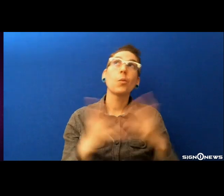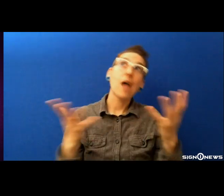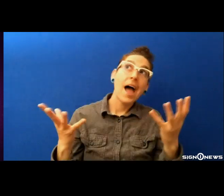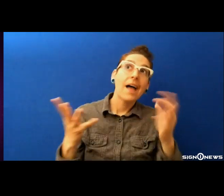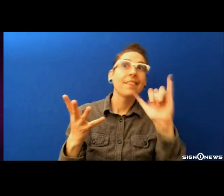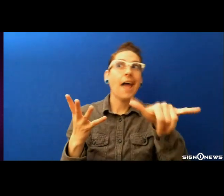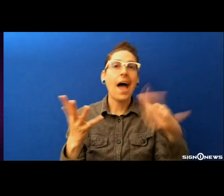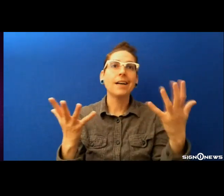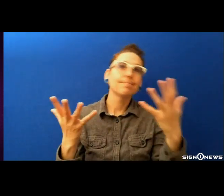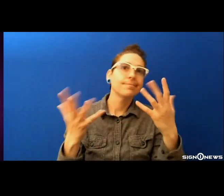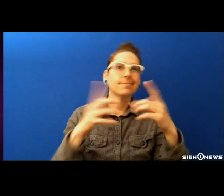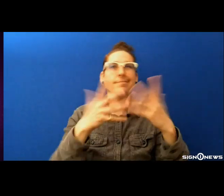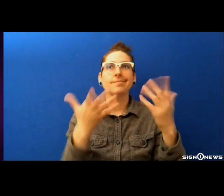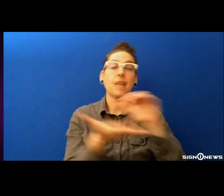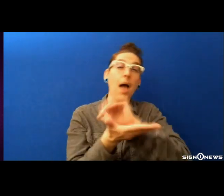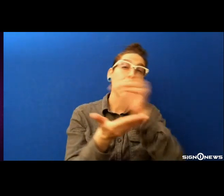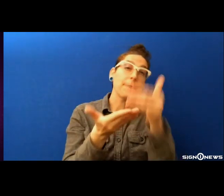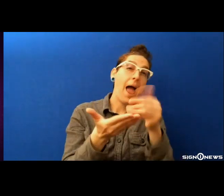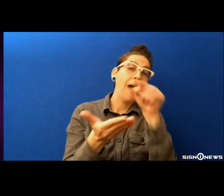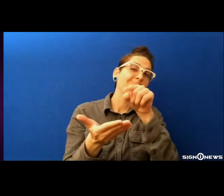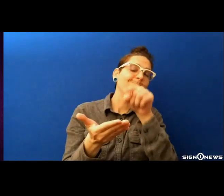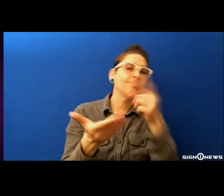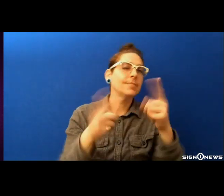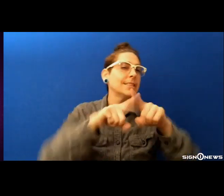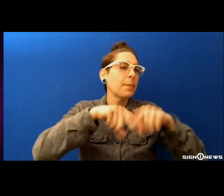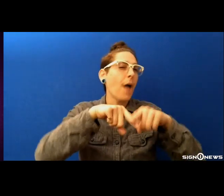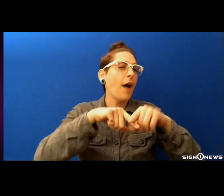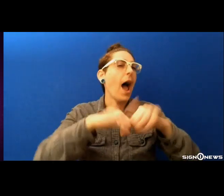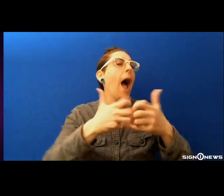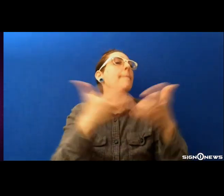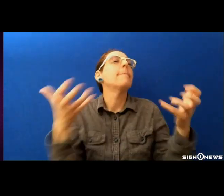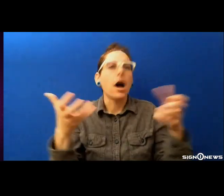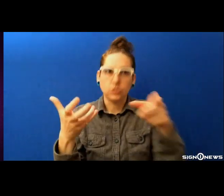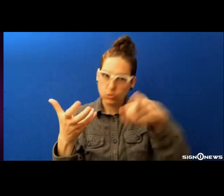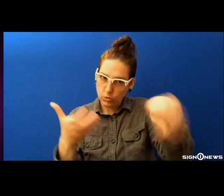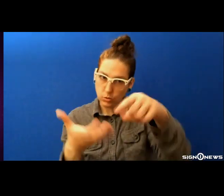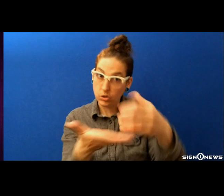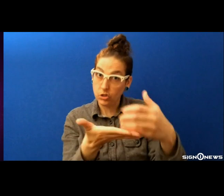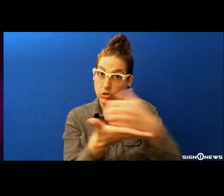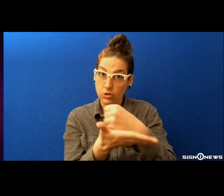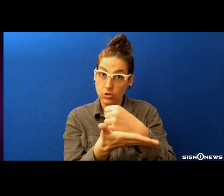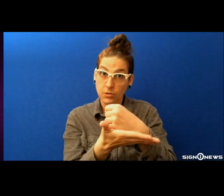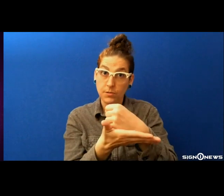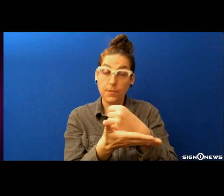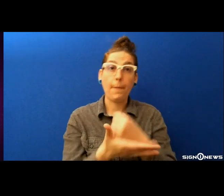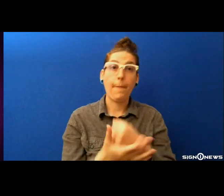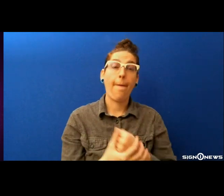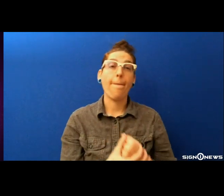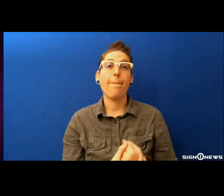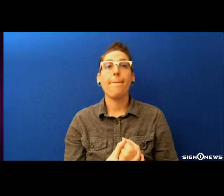That amount could be less depending on how much you make.